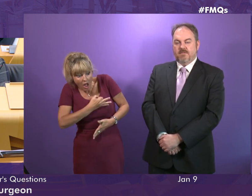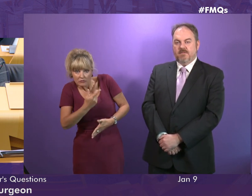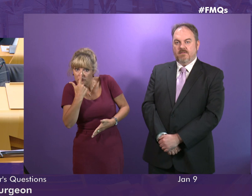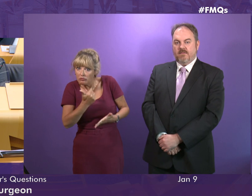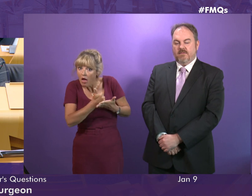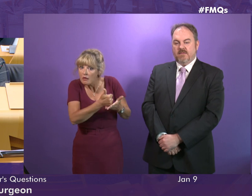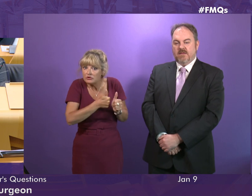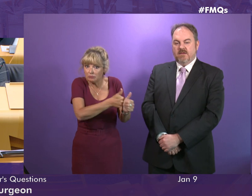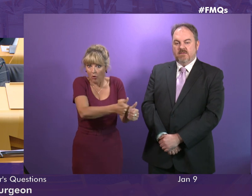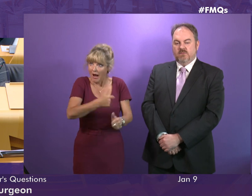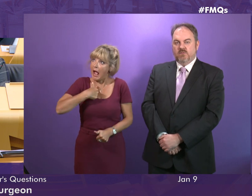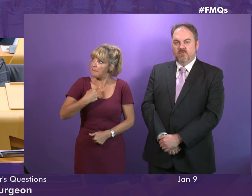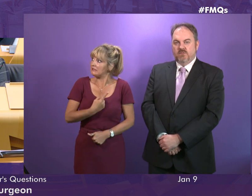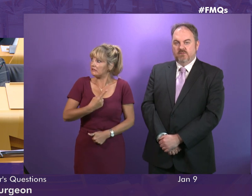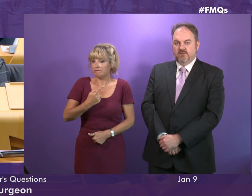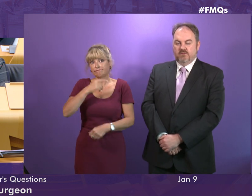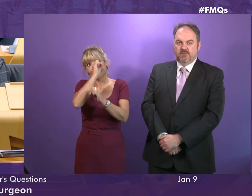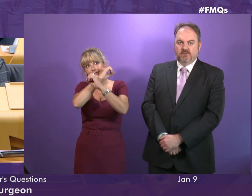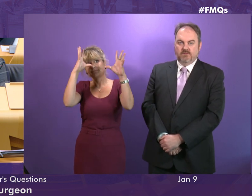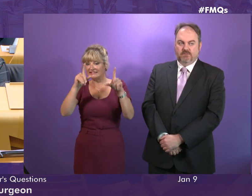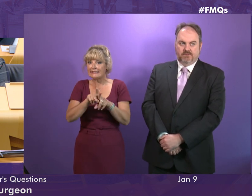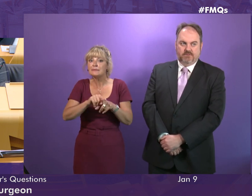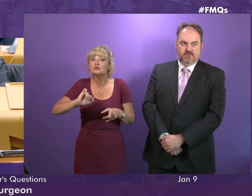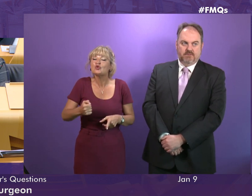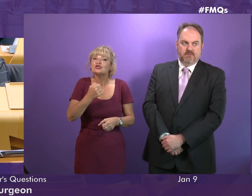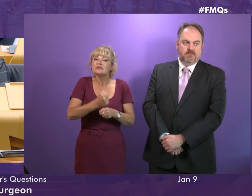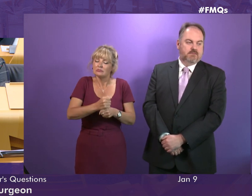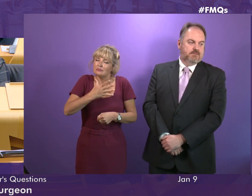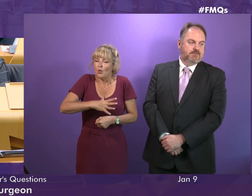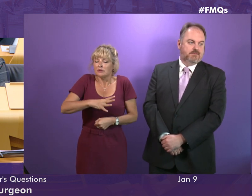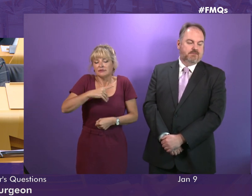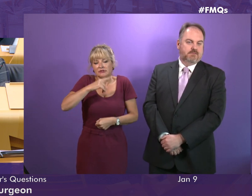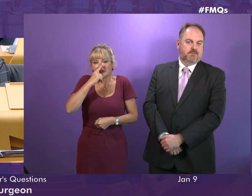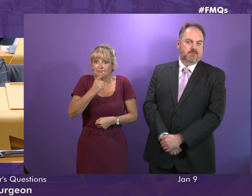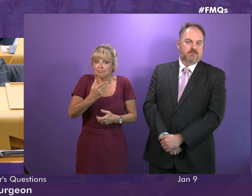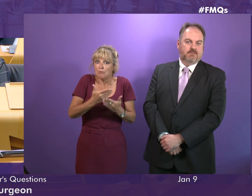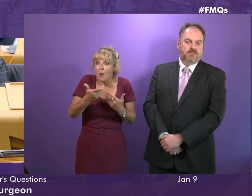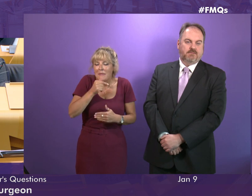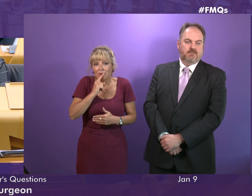I and the Scottish Government very much want to see an increase in people using our bus